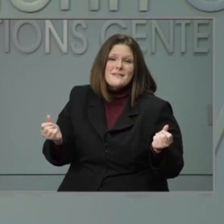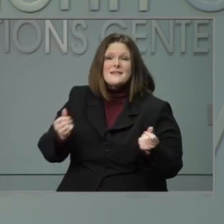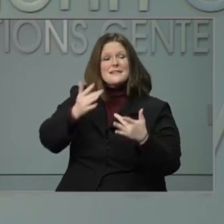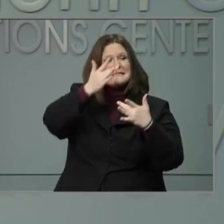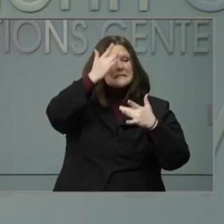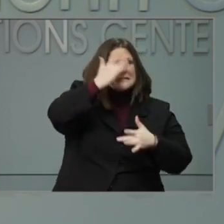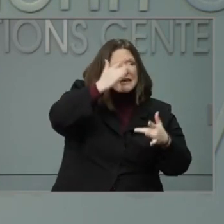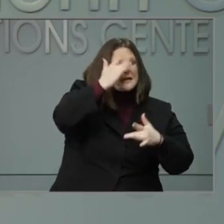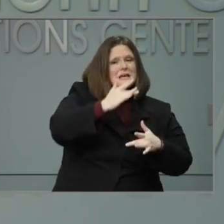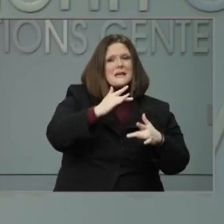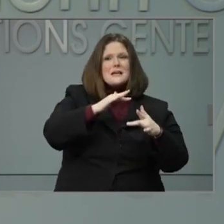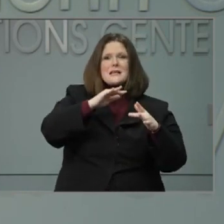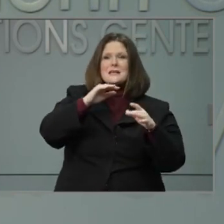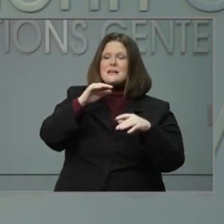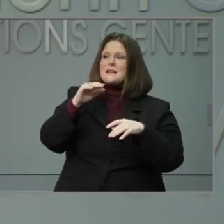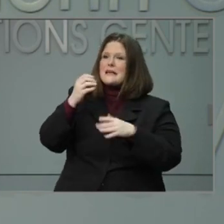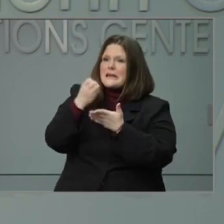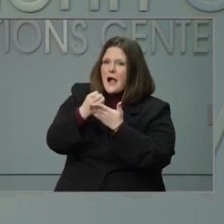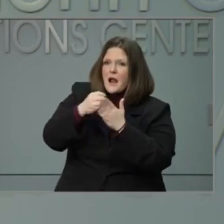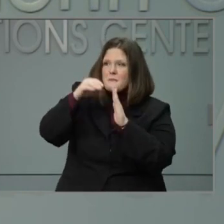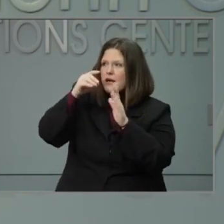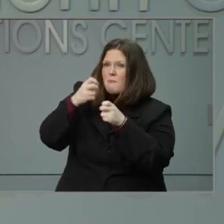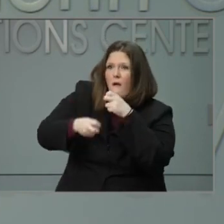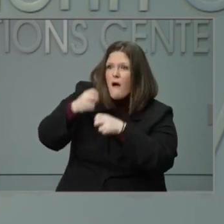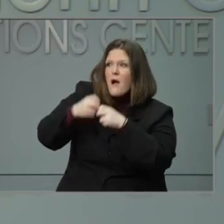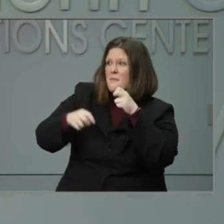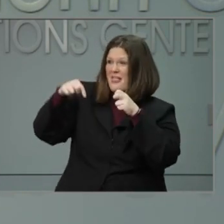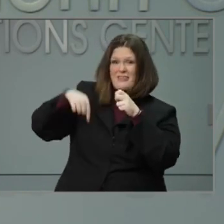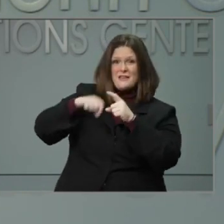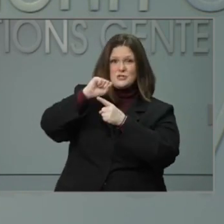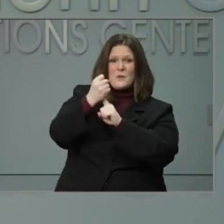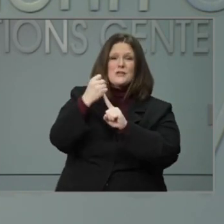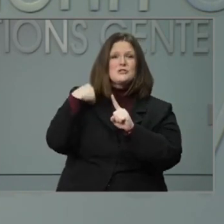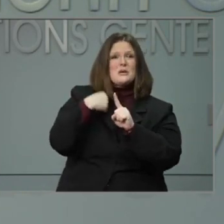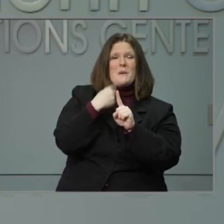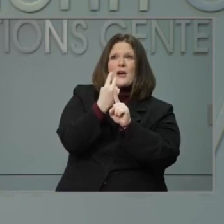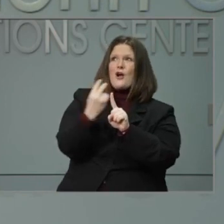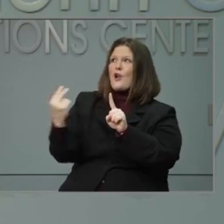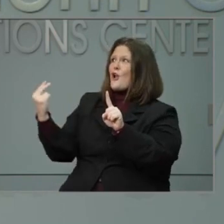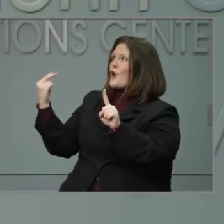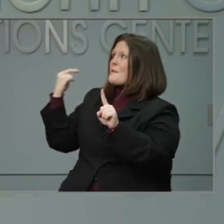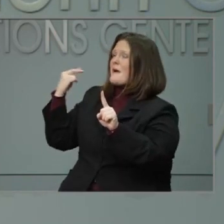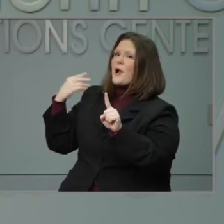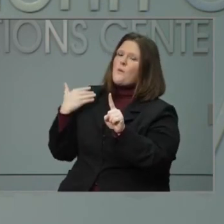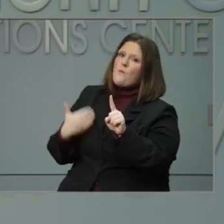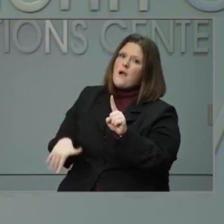SOONER, THIS PANDEMIC CAN BE BEHIND US. WE CAN PUT THE SICKNESS AND THE ECONOMIC HURT IN THE REARVIEW